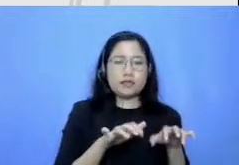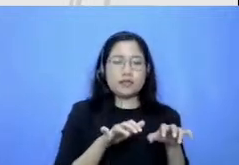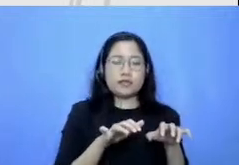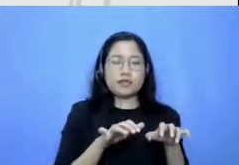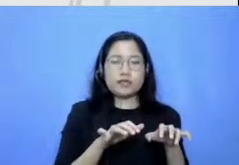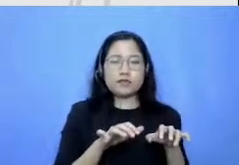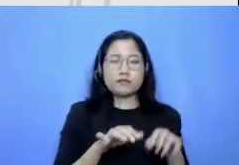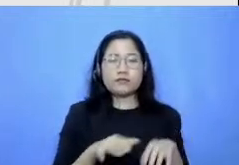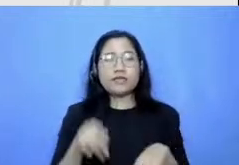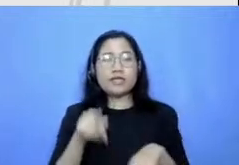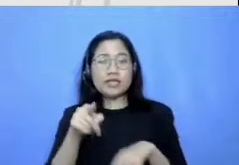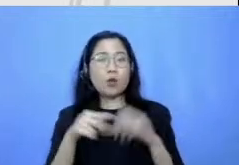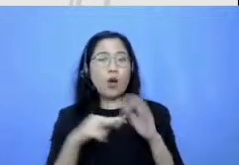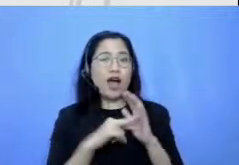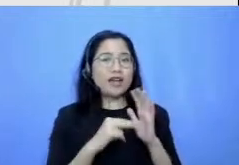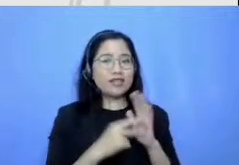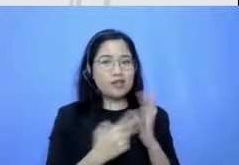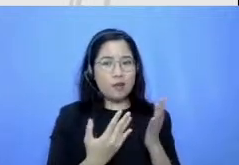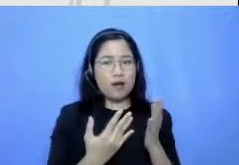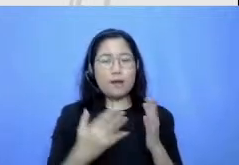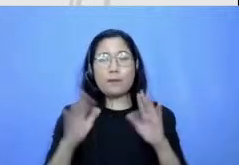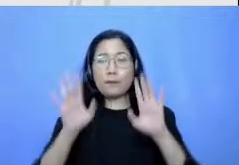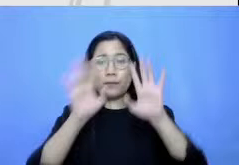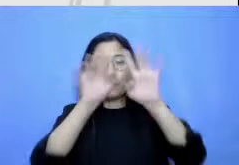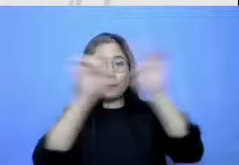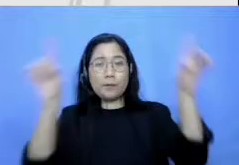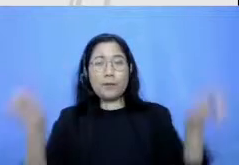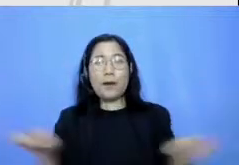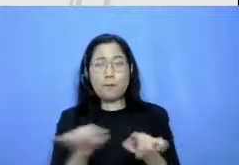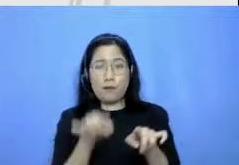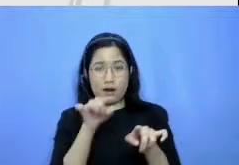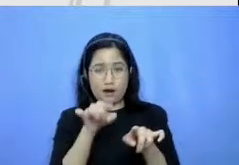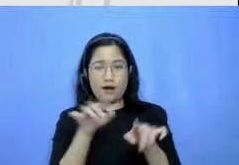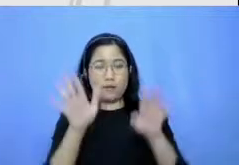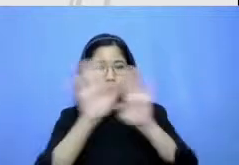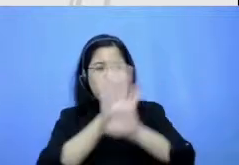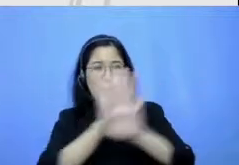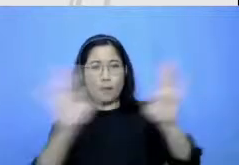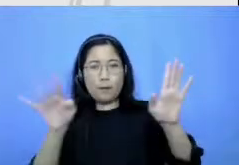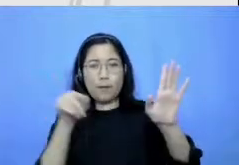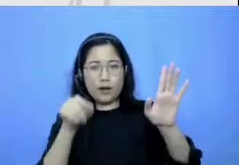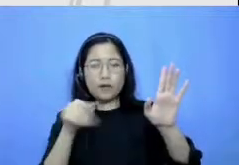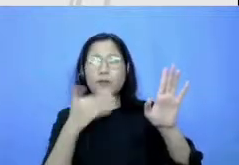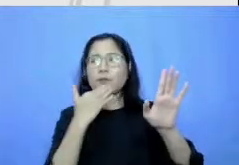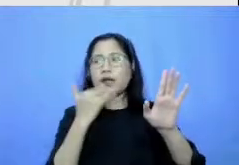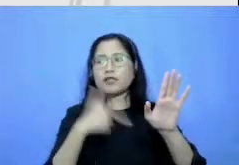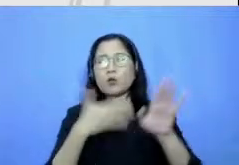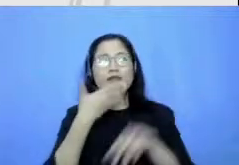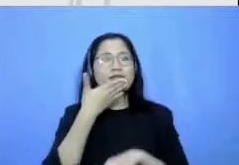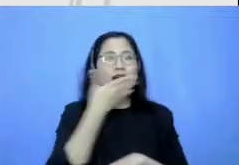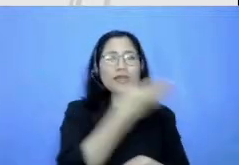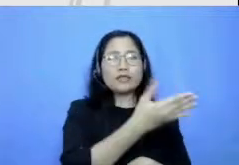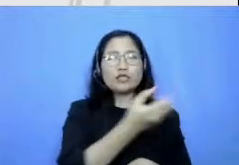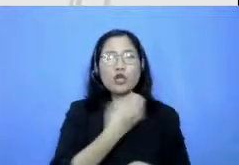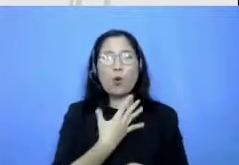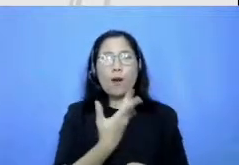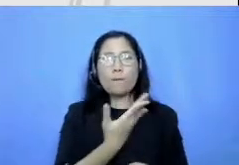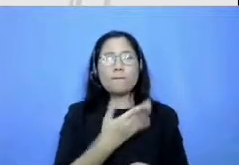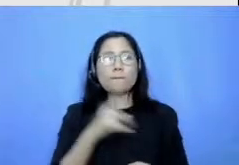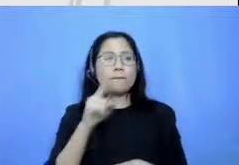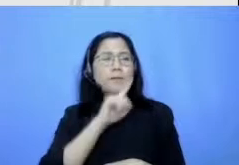was previously only limited to be used to answer objective questions, so it can be used as a